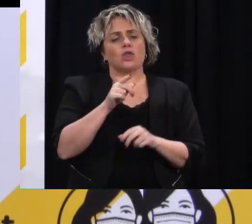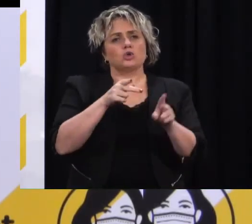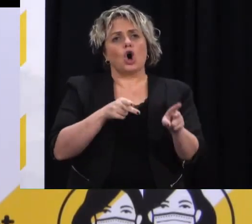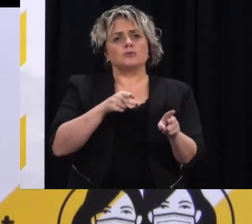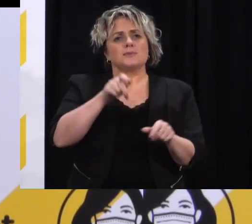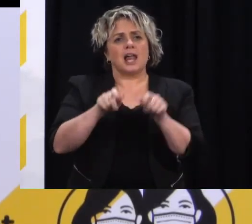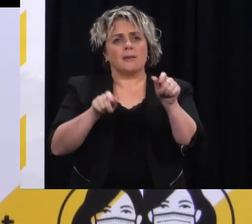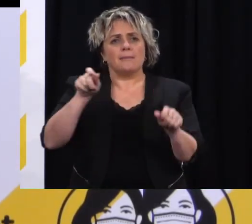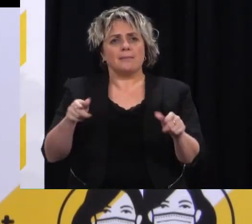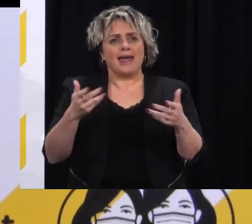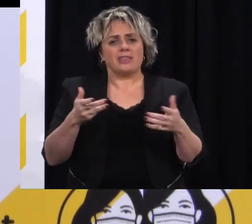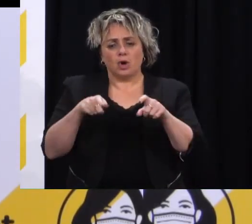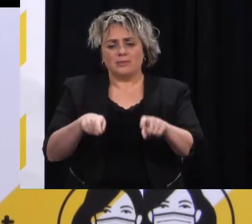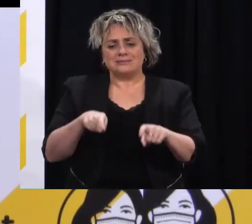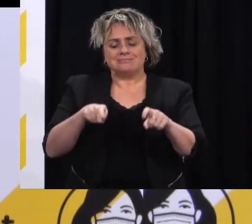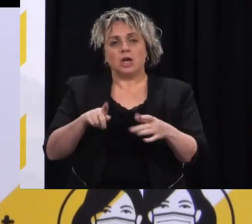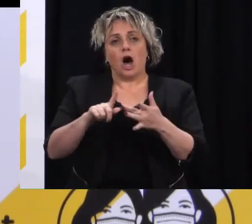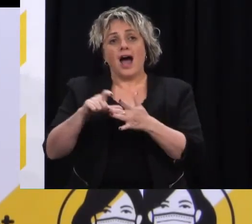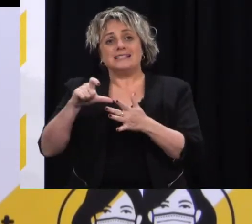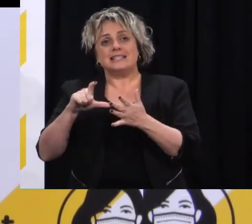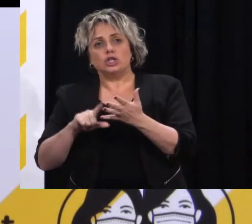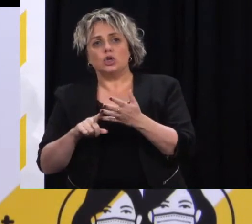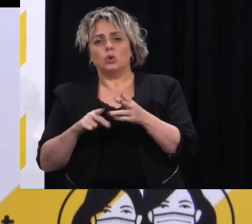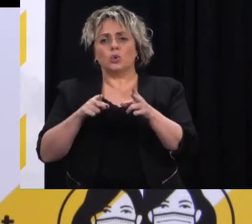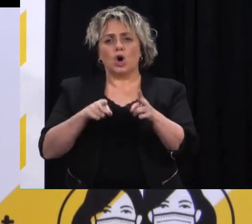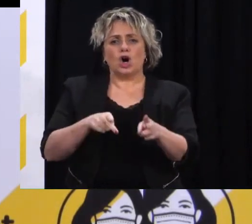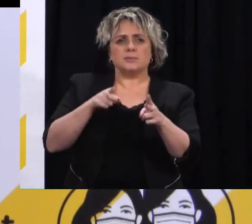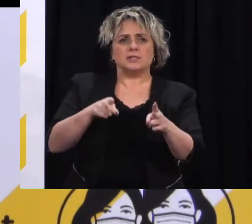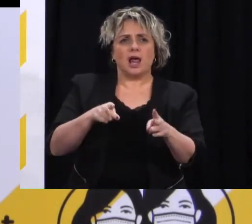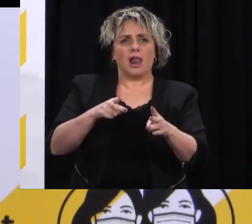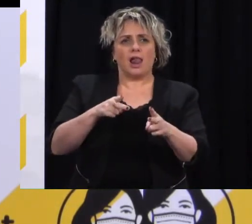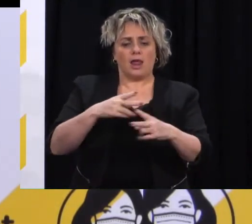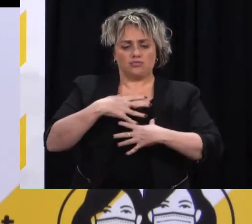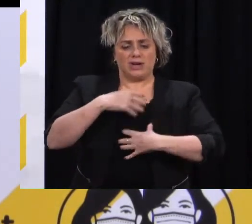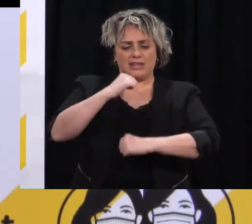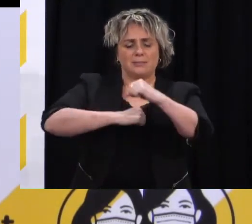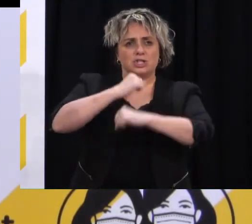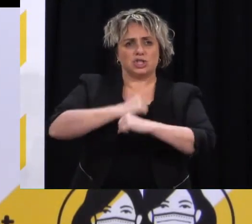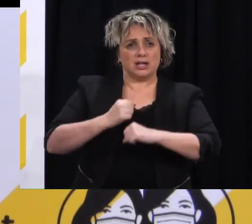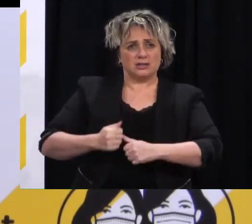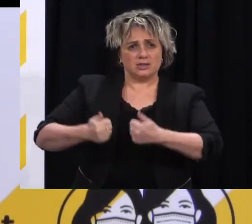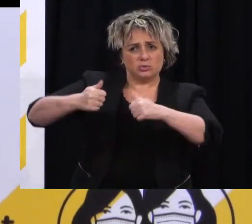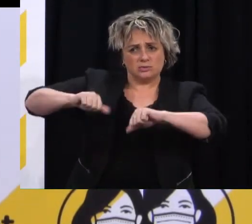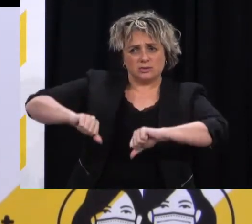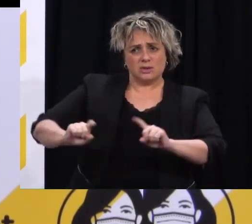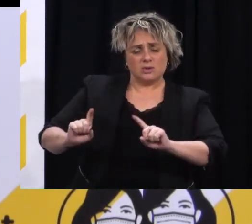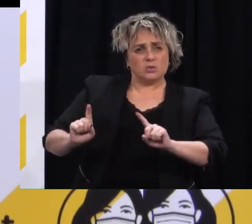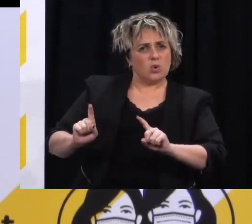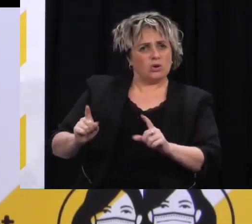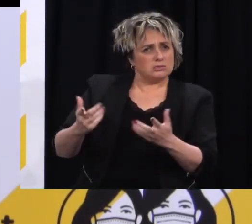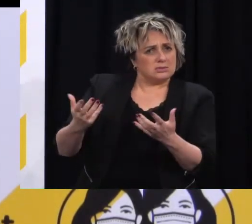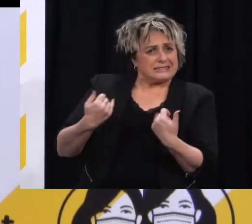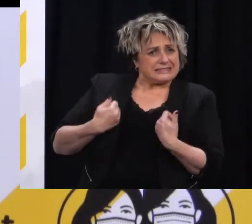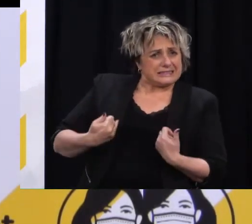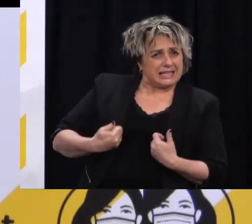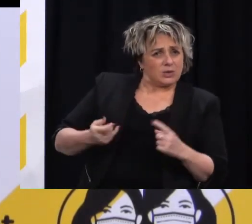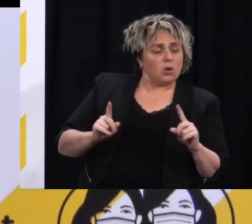numbers we need to bring right down. I'll come to you, soon,